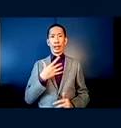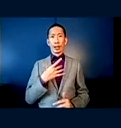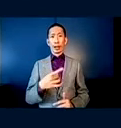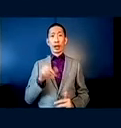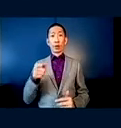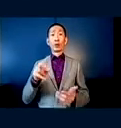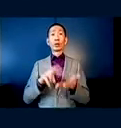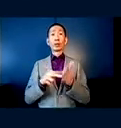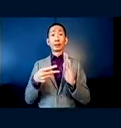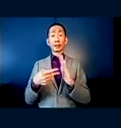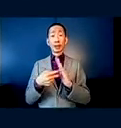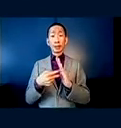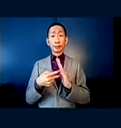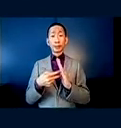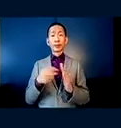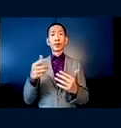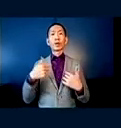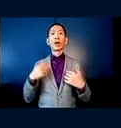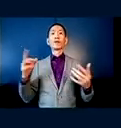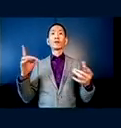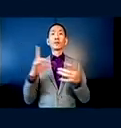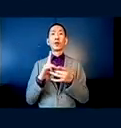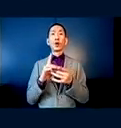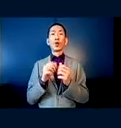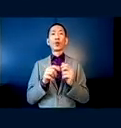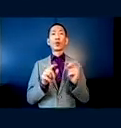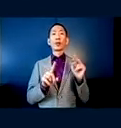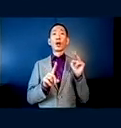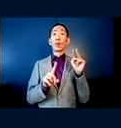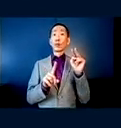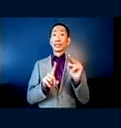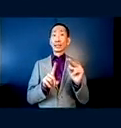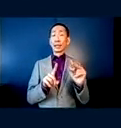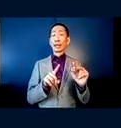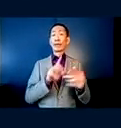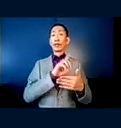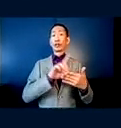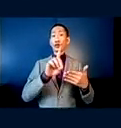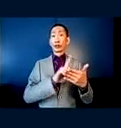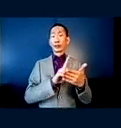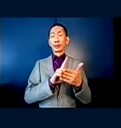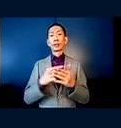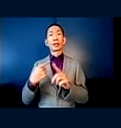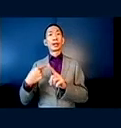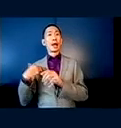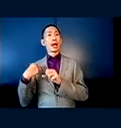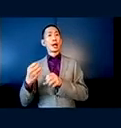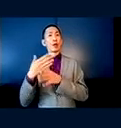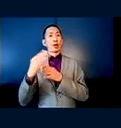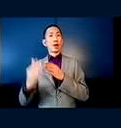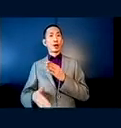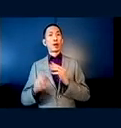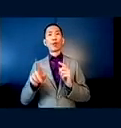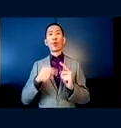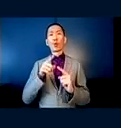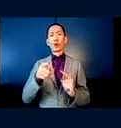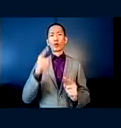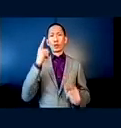PAPER THAT I REALLY LIKE, THIS SAYS THERE'S A CORRELATION AMONG PERCEIVED DISCRIMINATION AND HEALTH OUTCOME.